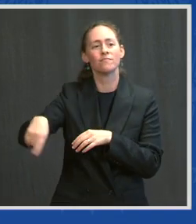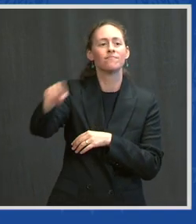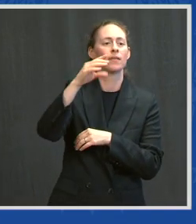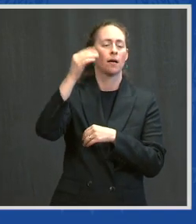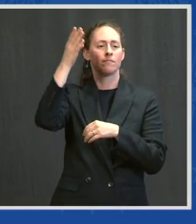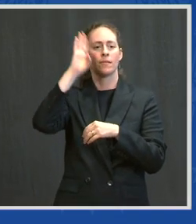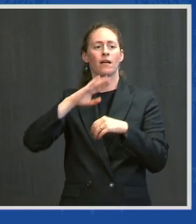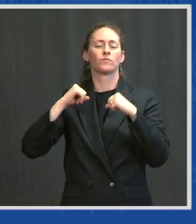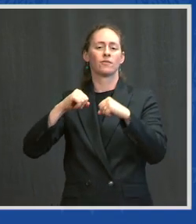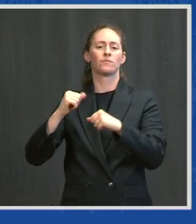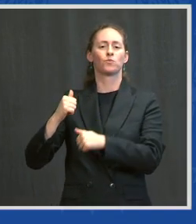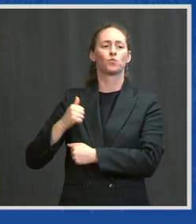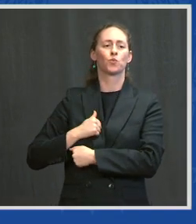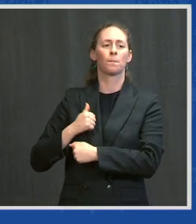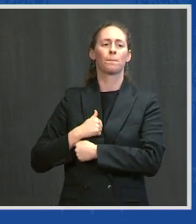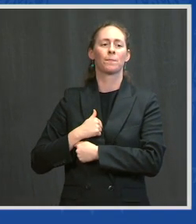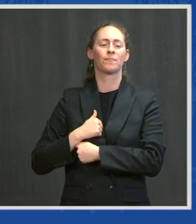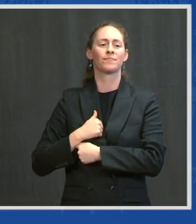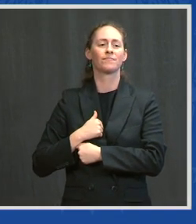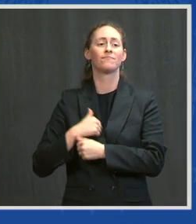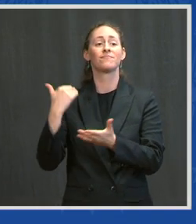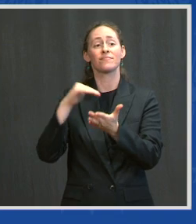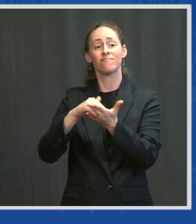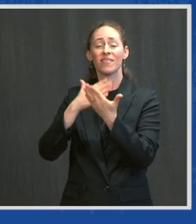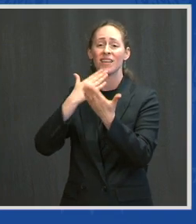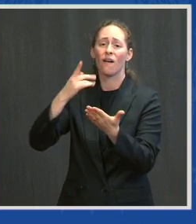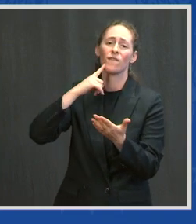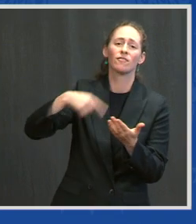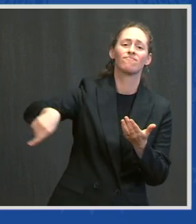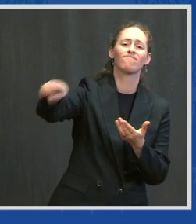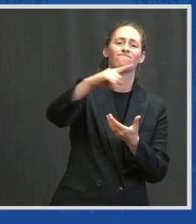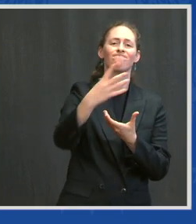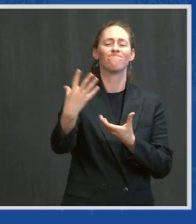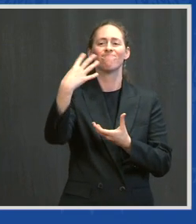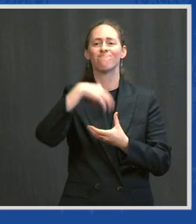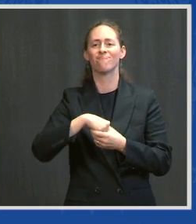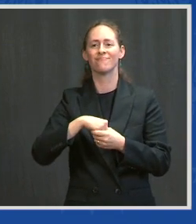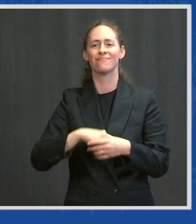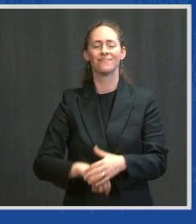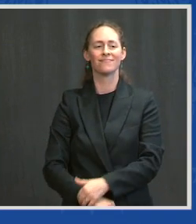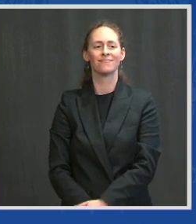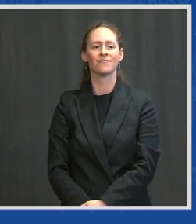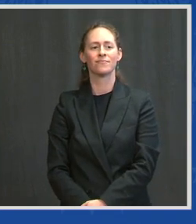And again, I thank you all for participating. But the bad news for you all is, I'm coming back.